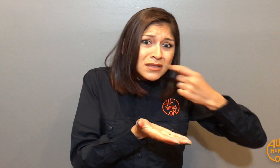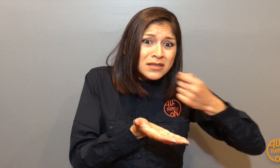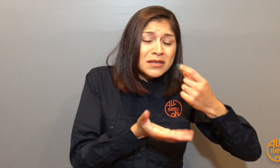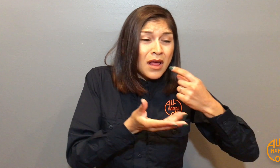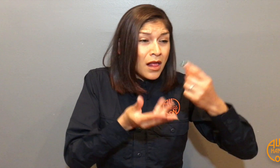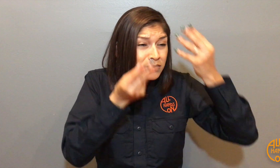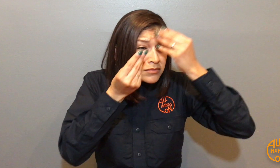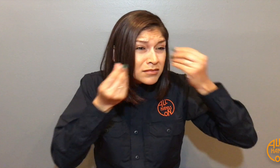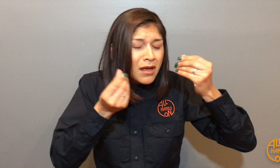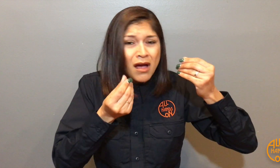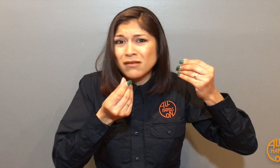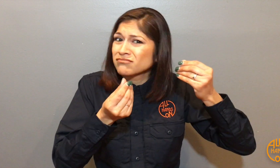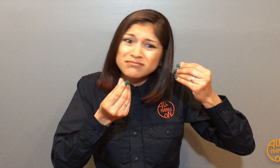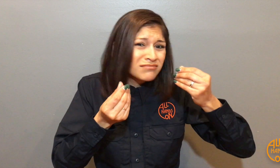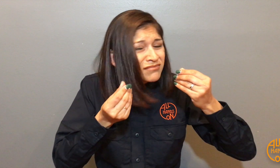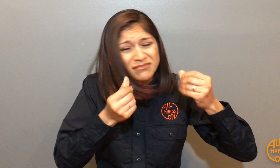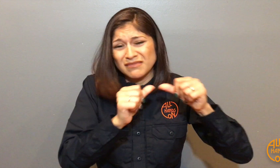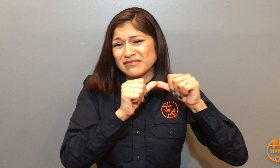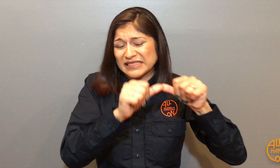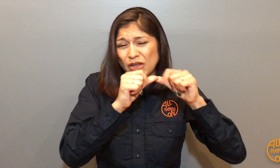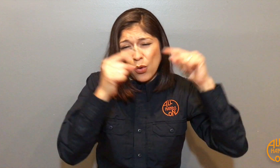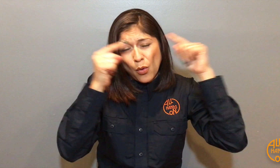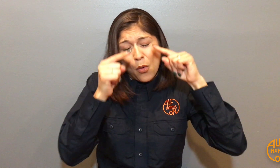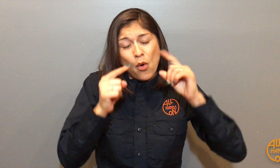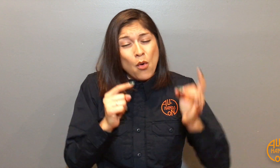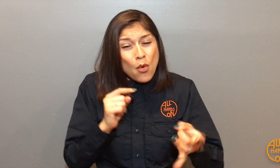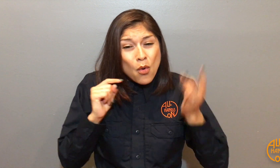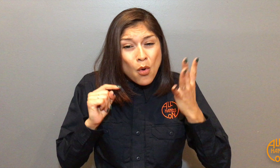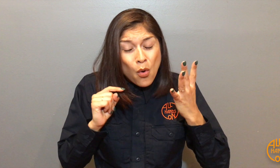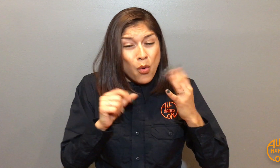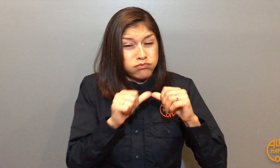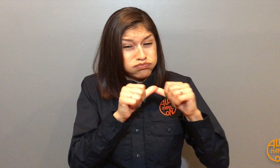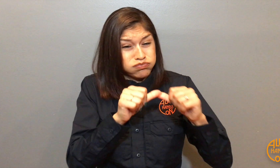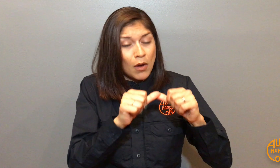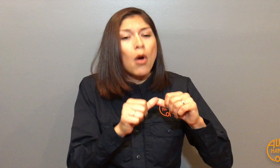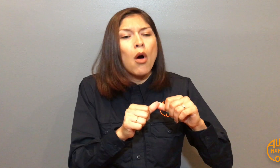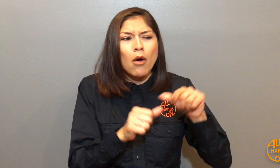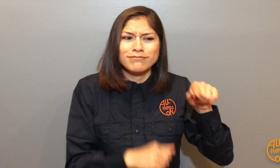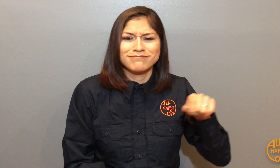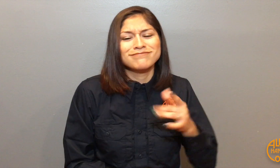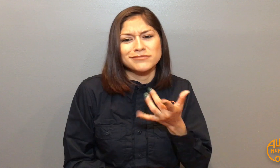more severe and prolonged, after you've attempted to take medicine to remedy the